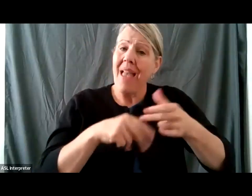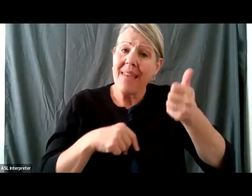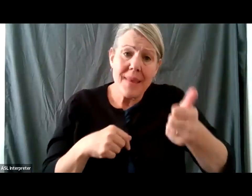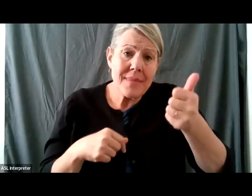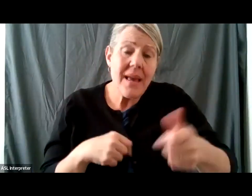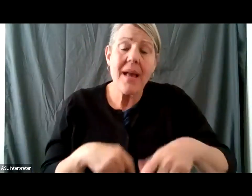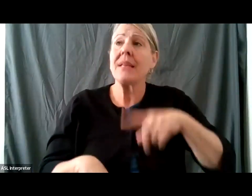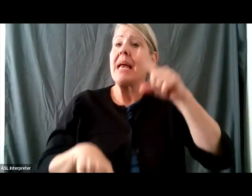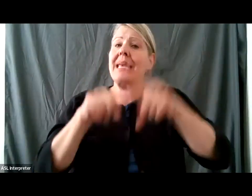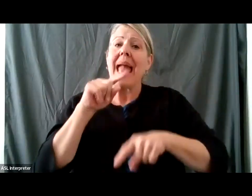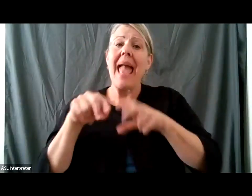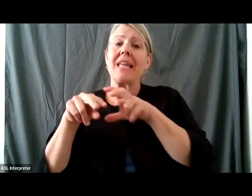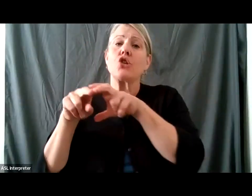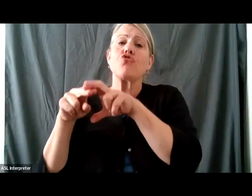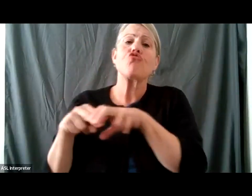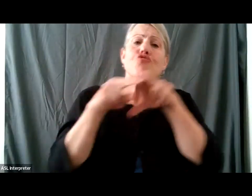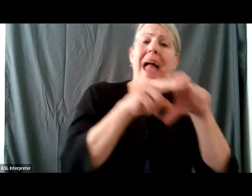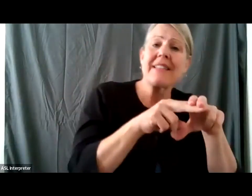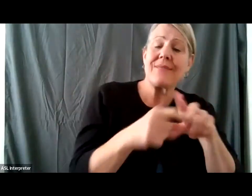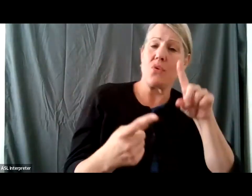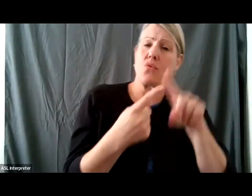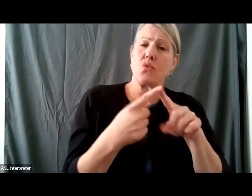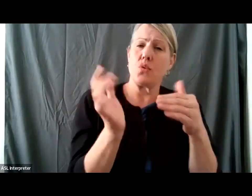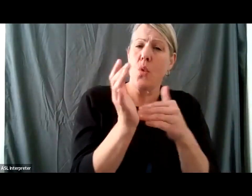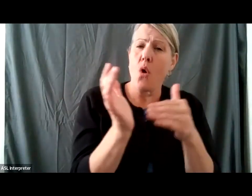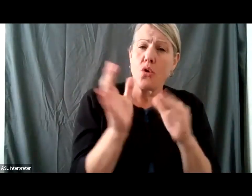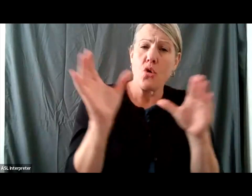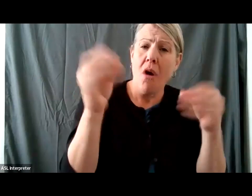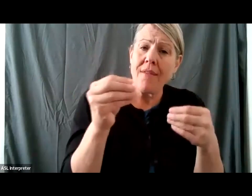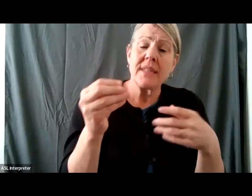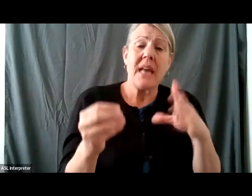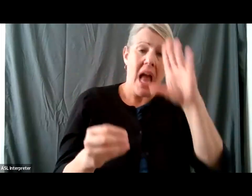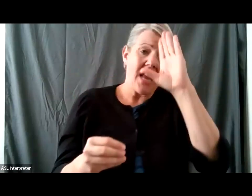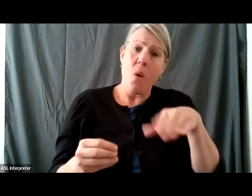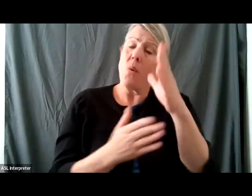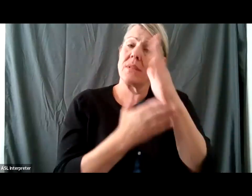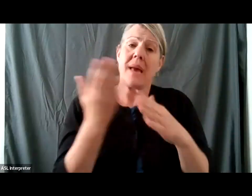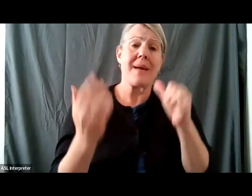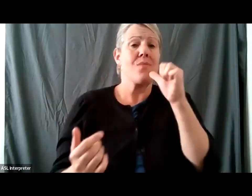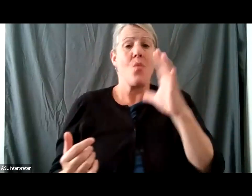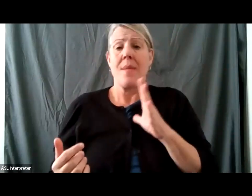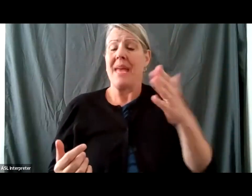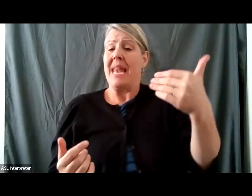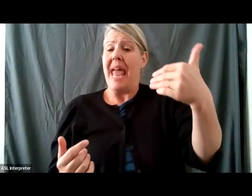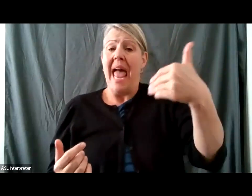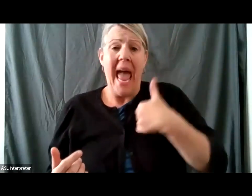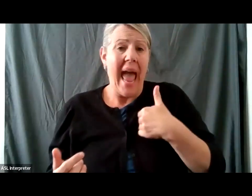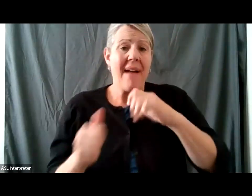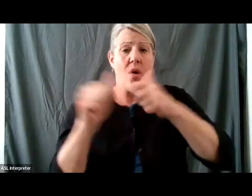We know some women have for decades kind of avoided just a normal gynecological exam because